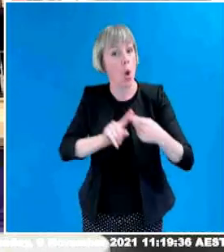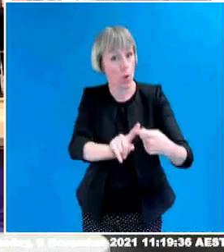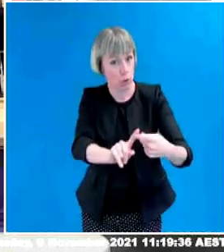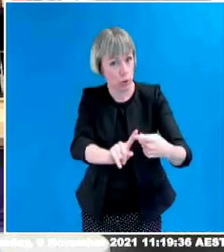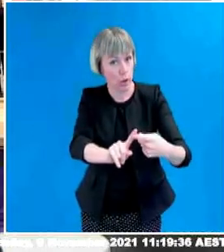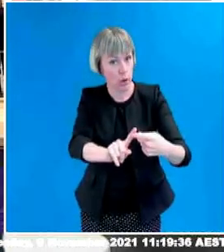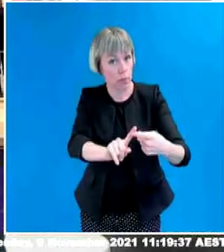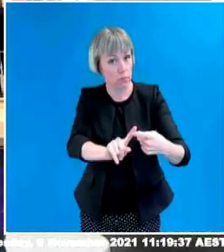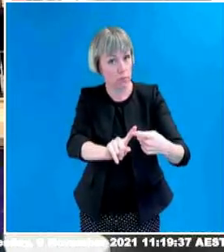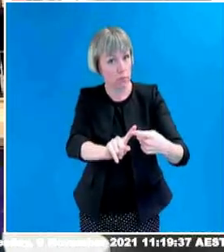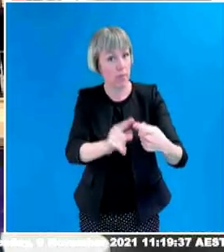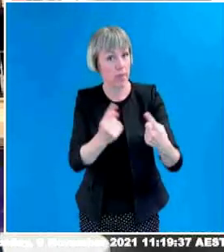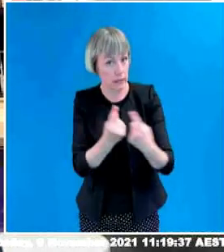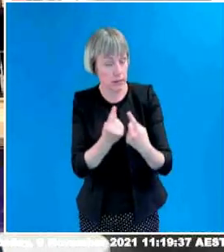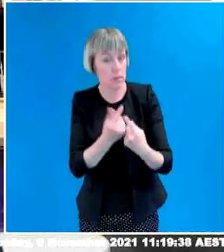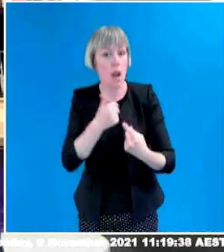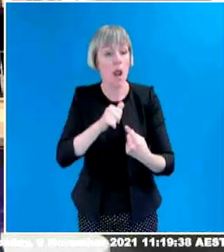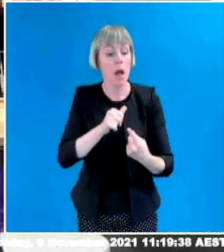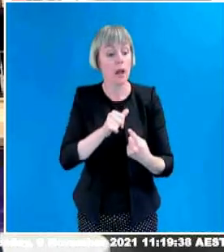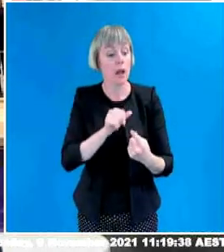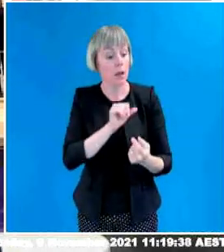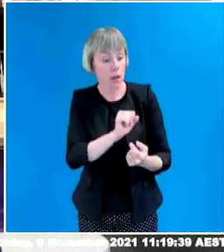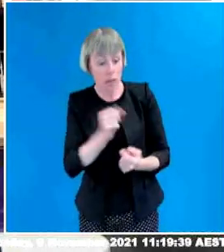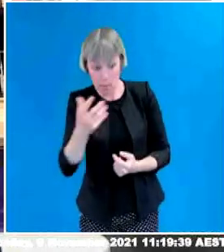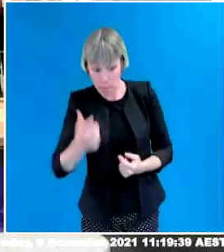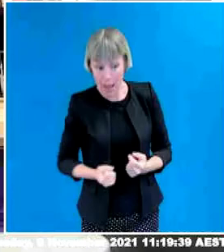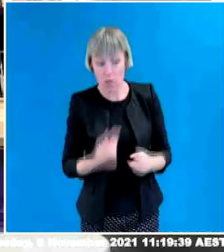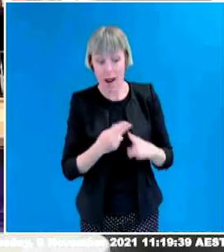the rates they were paying and the production timeframes they were on meant